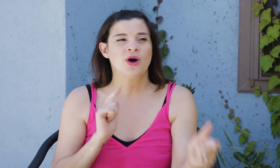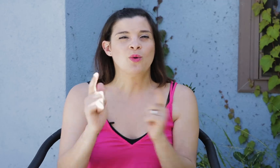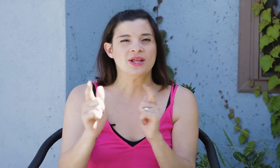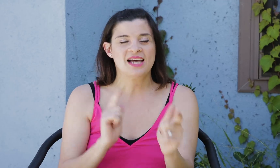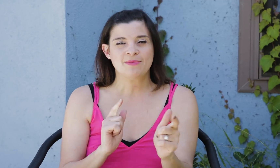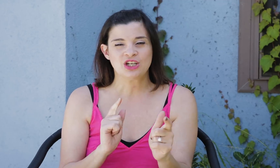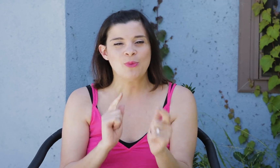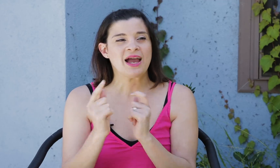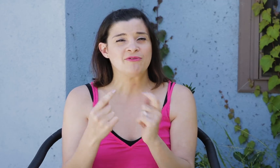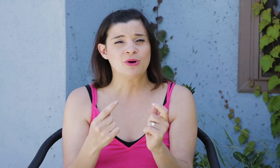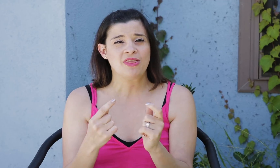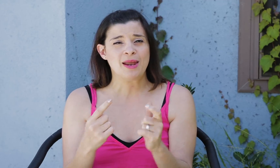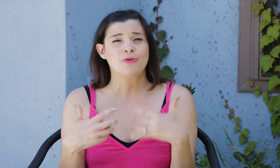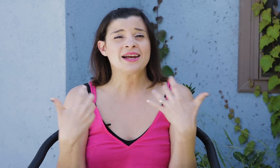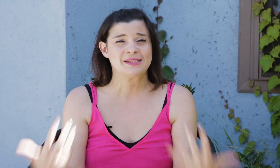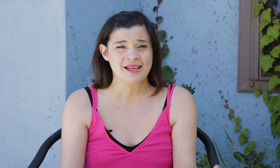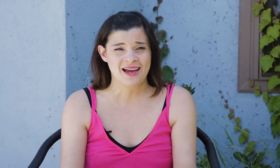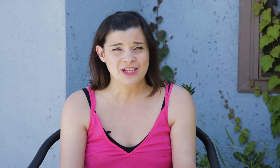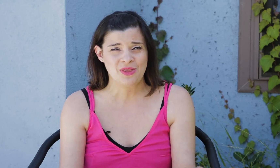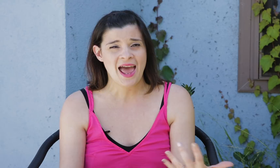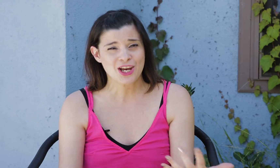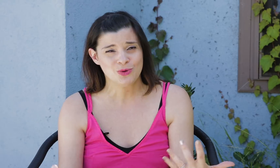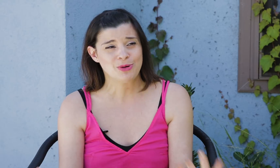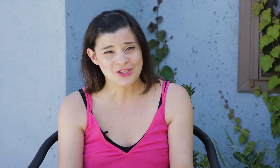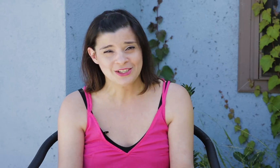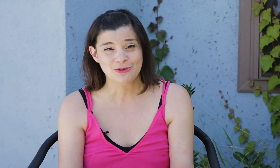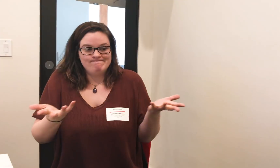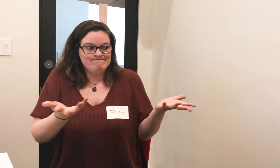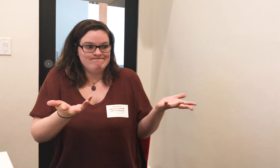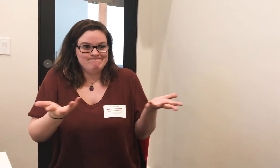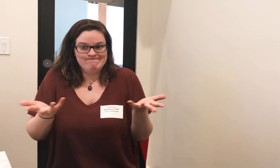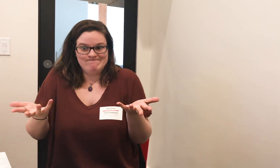one-on-one time to go back and forth and practice my signs with an actual person who knows the language,